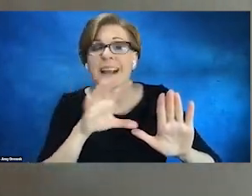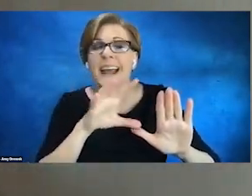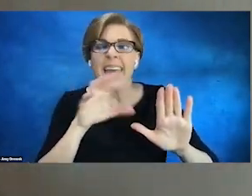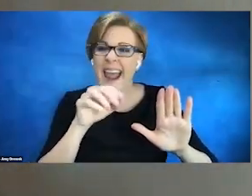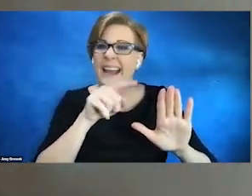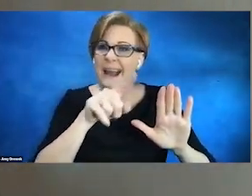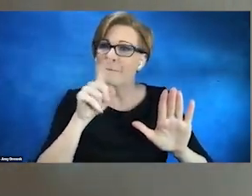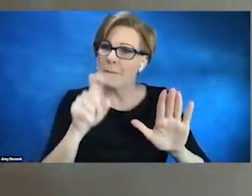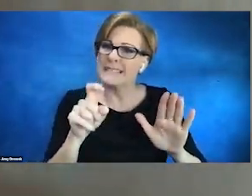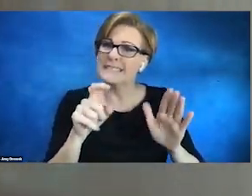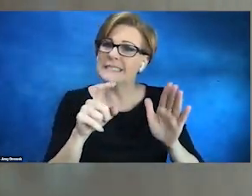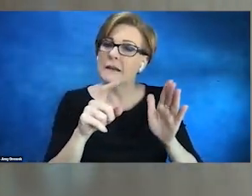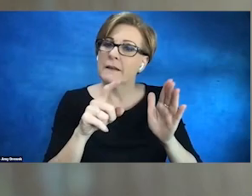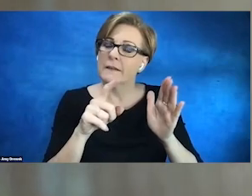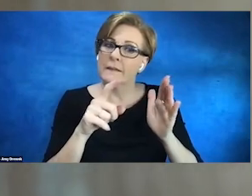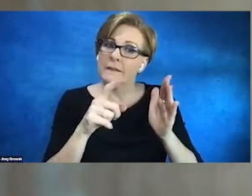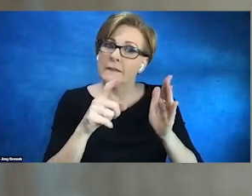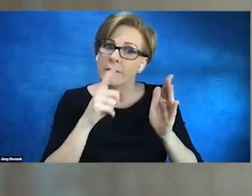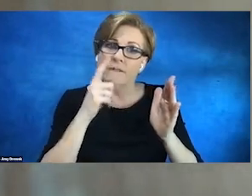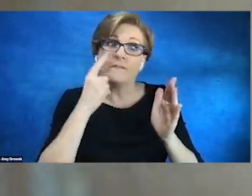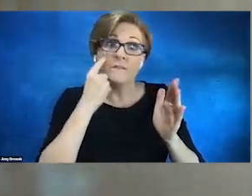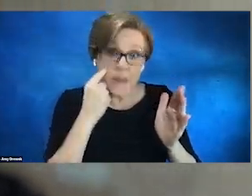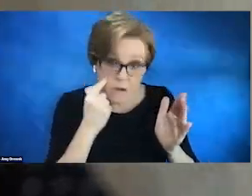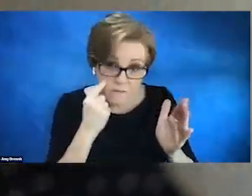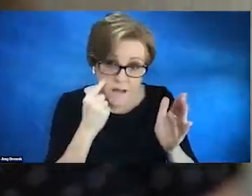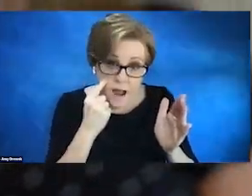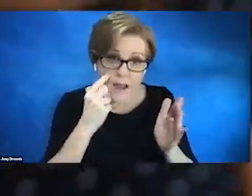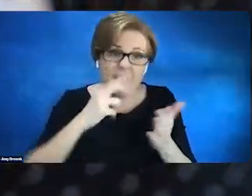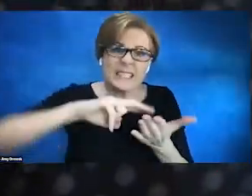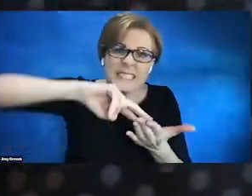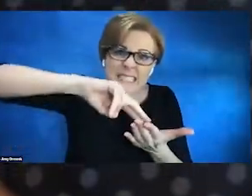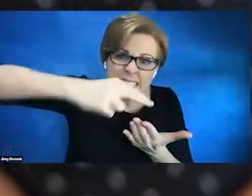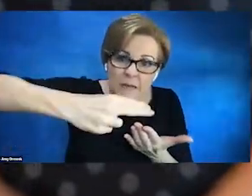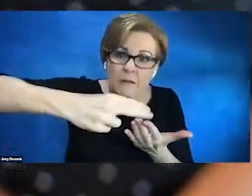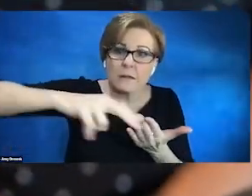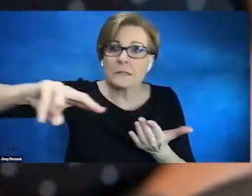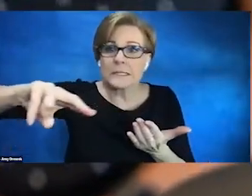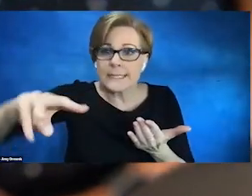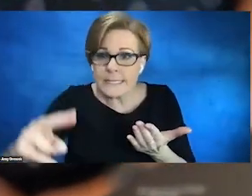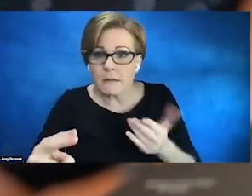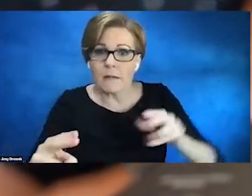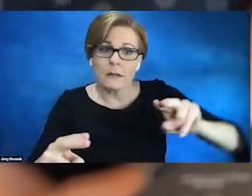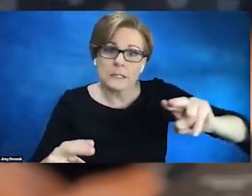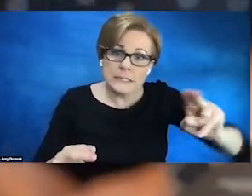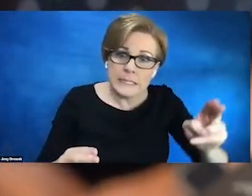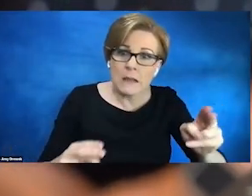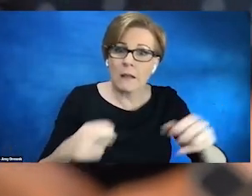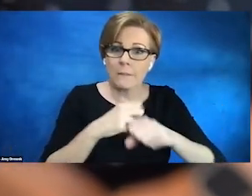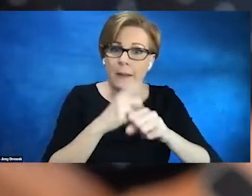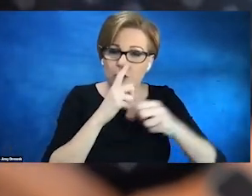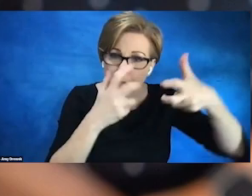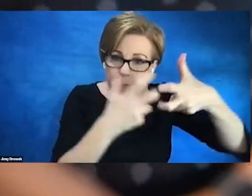we're going to ask them to verify all the seals that are affixed to the tabulation equipment and